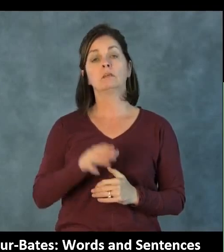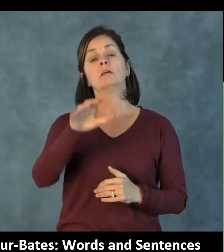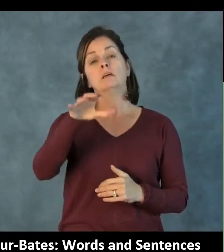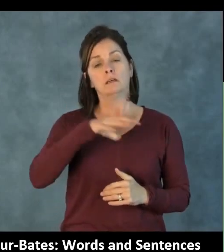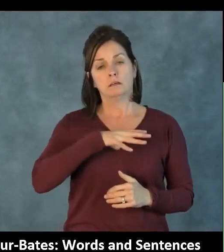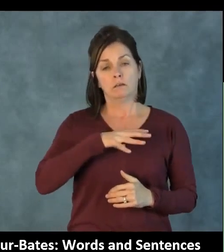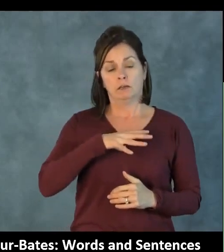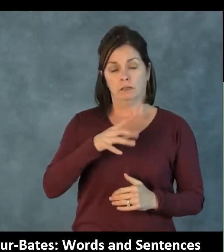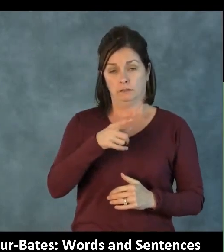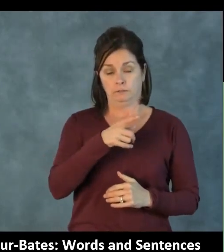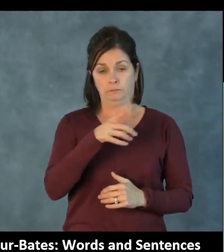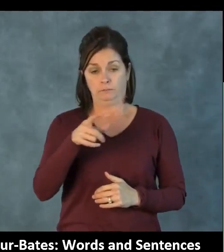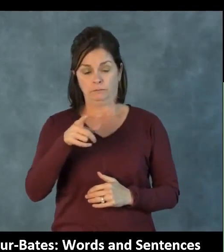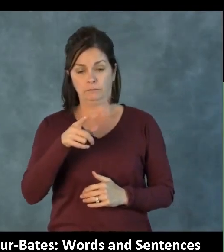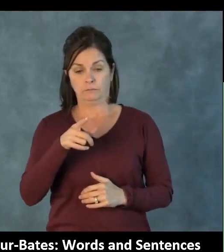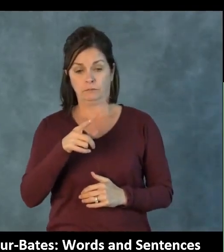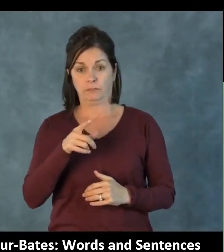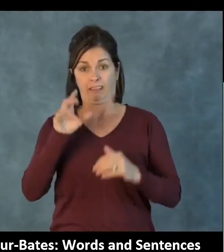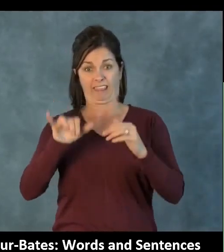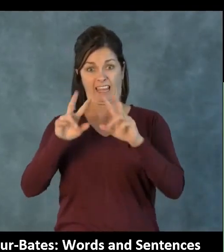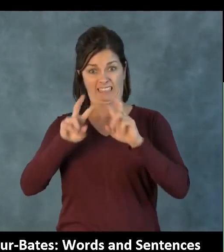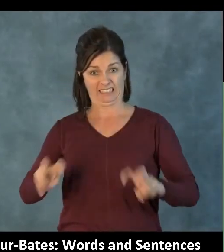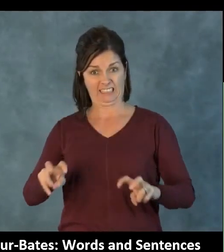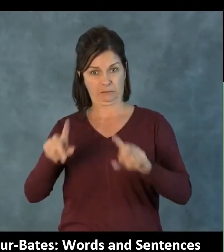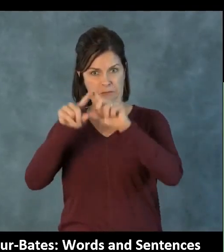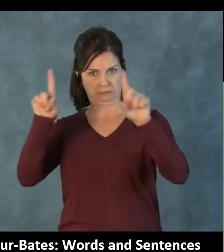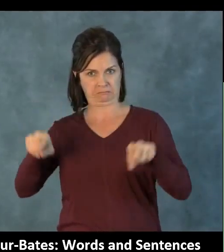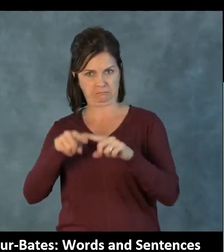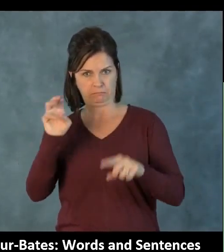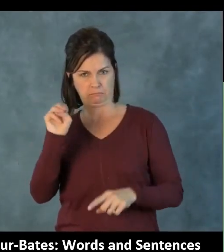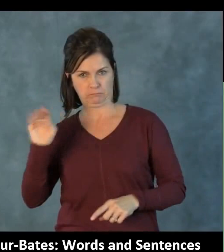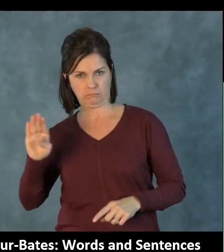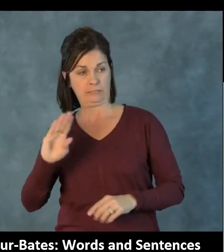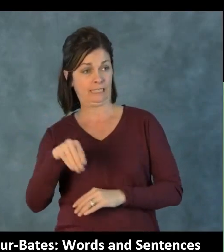When you give the parent this assessment instrument,